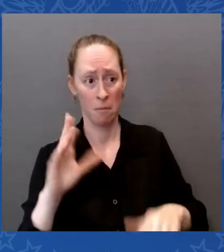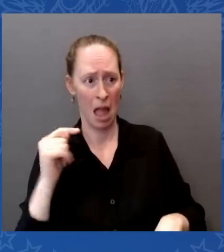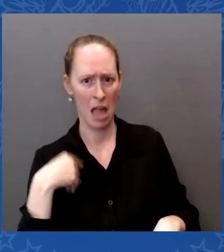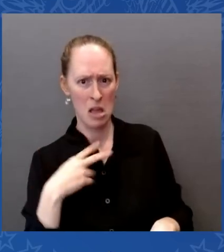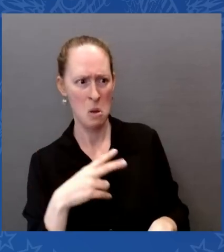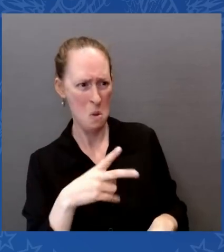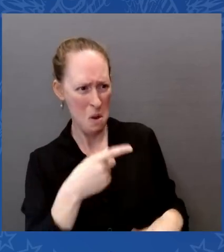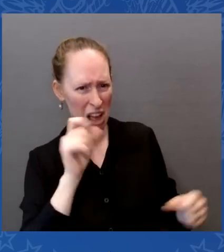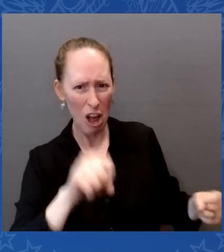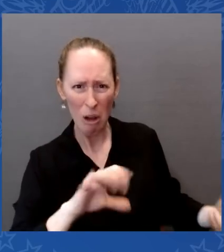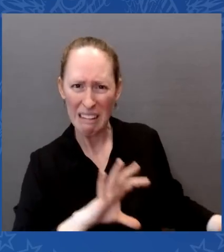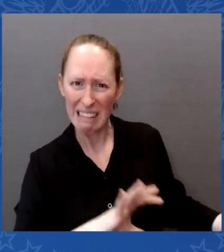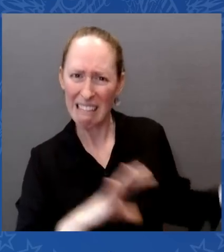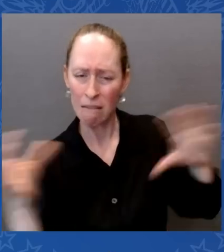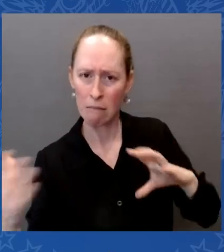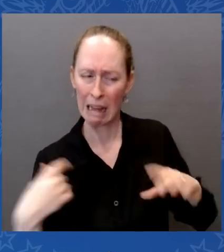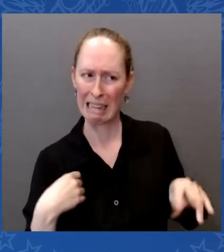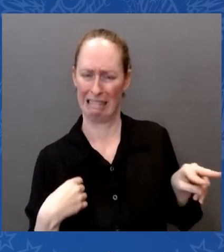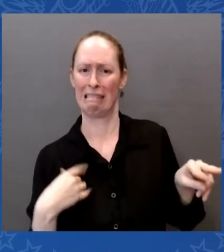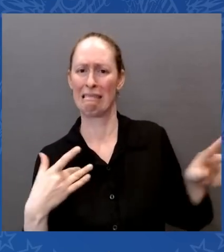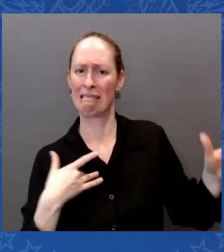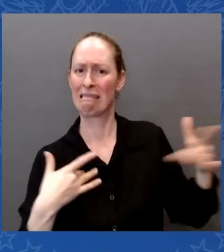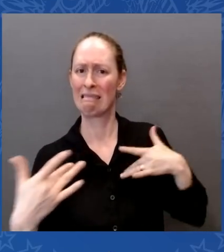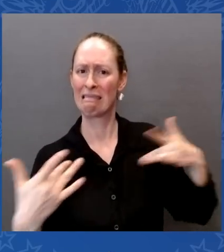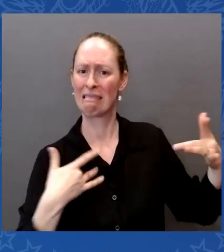for the wealthy, make them permanent because they're going to expire in 2025.